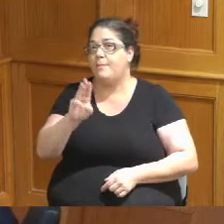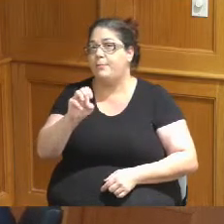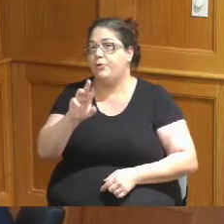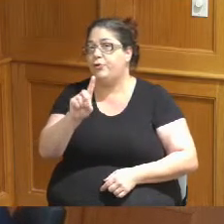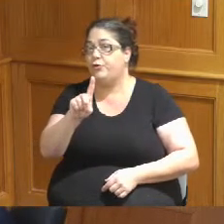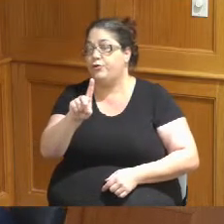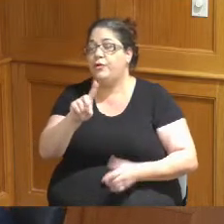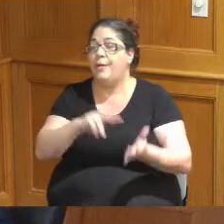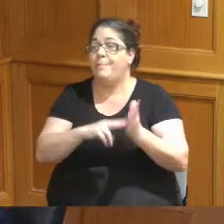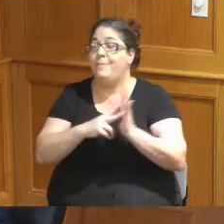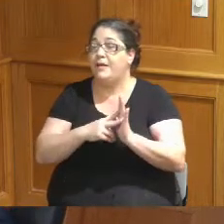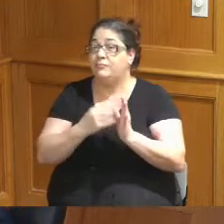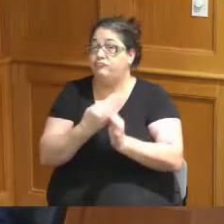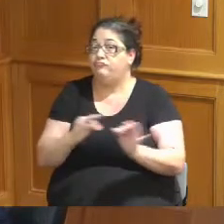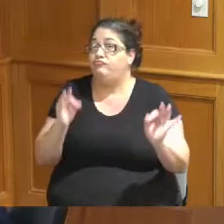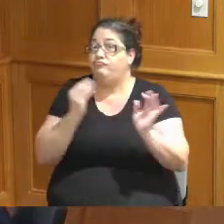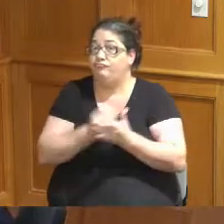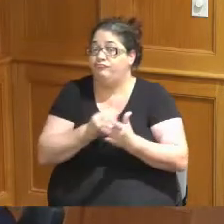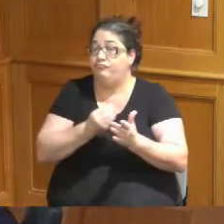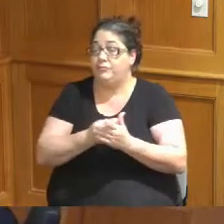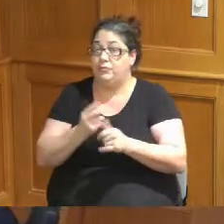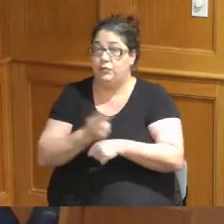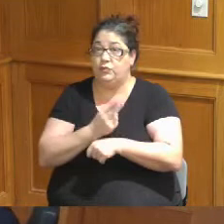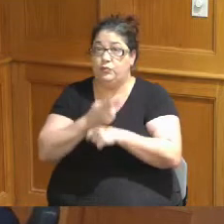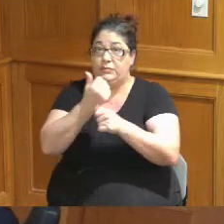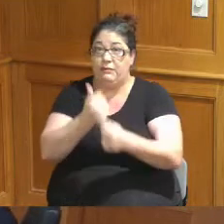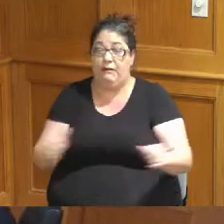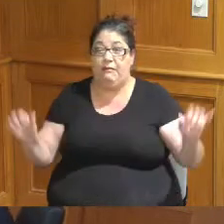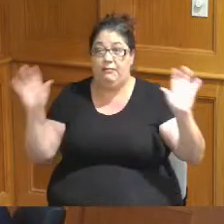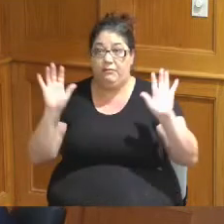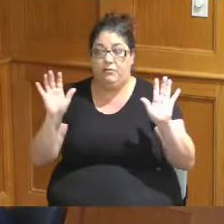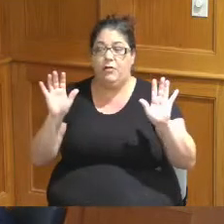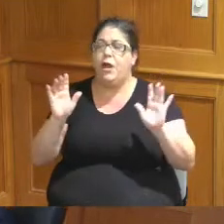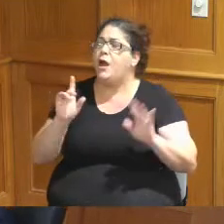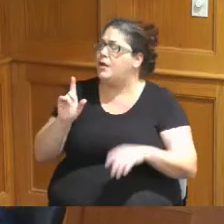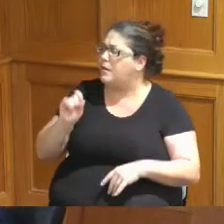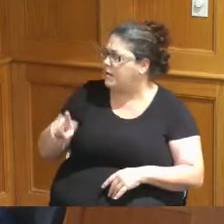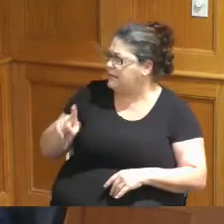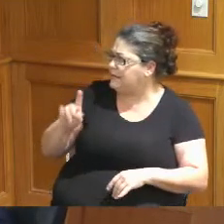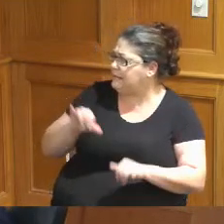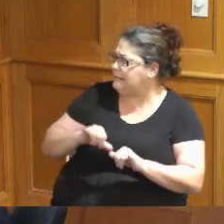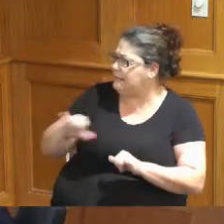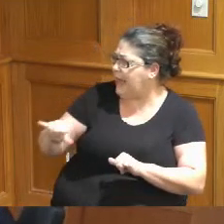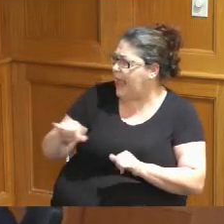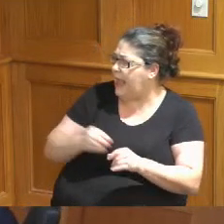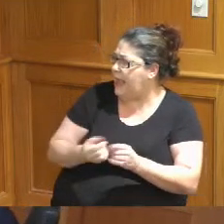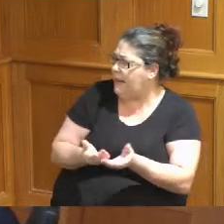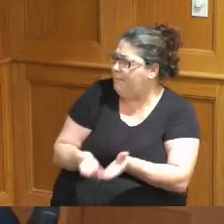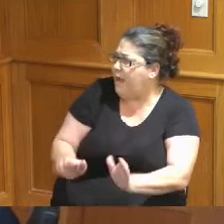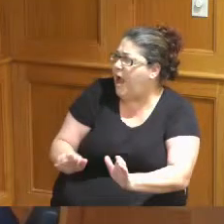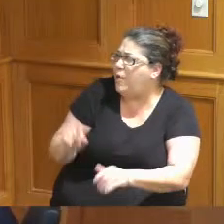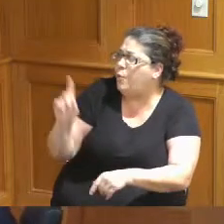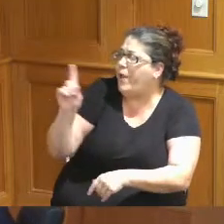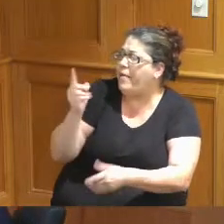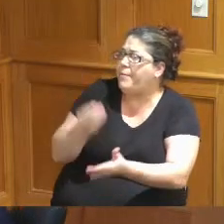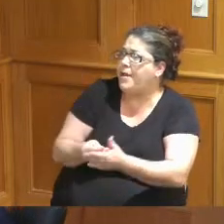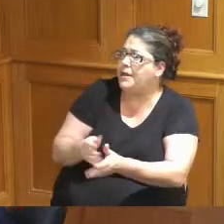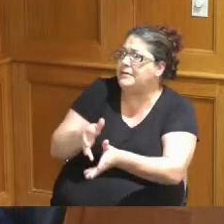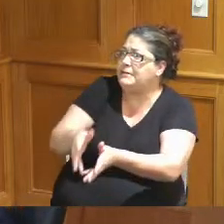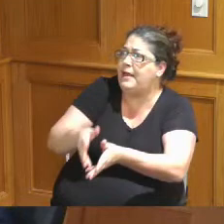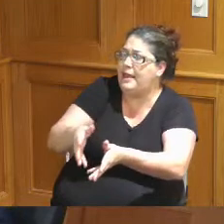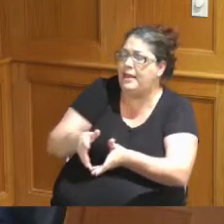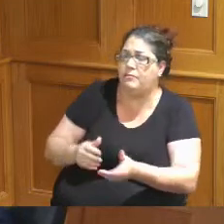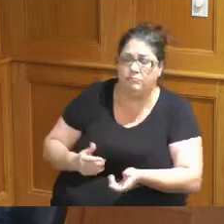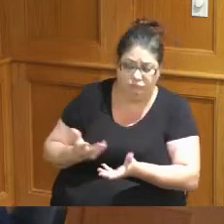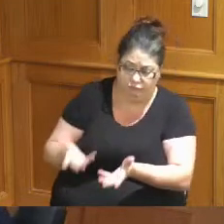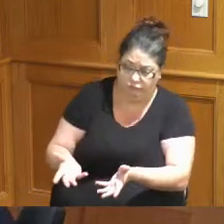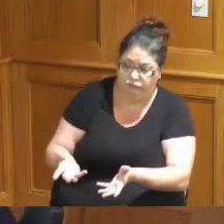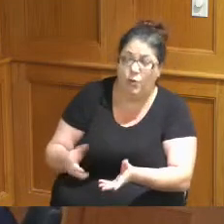so unencumbered and they stay where in a pot or that we can does it get shifted to